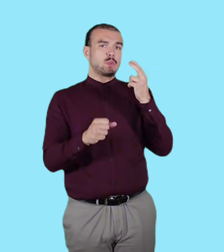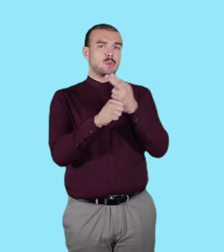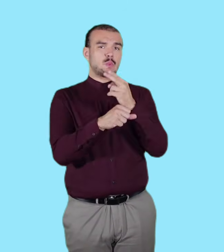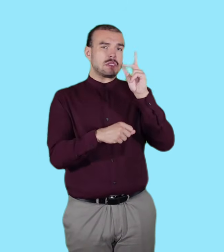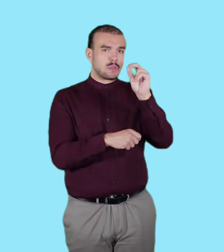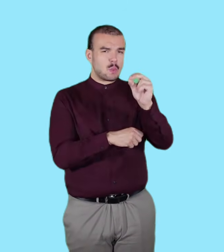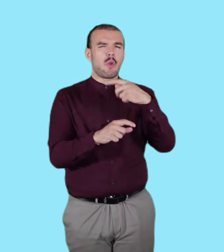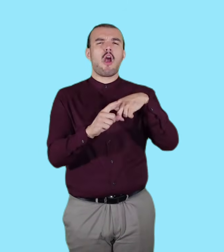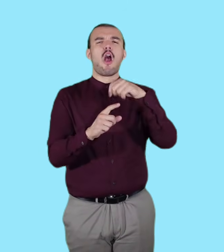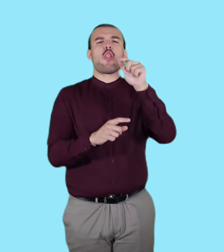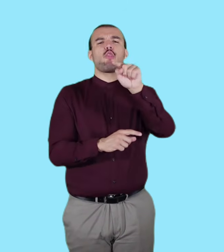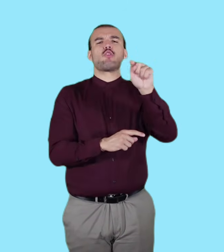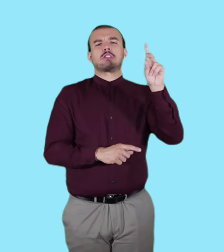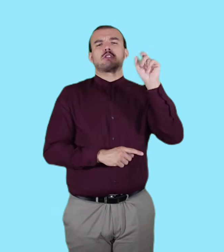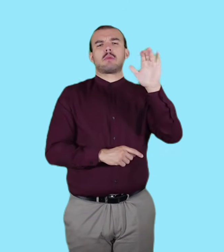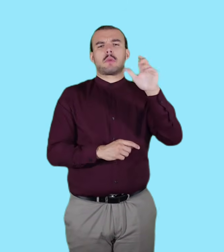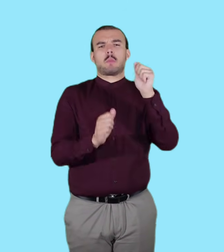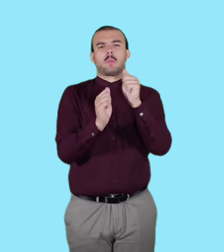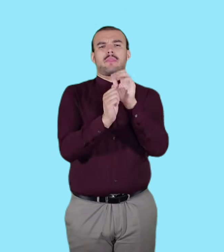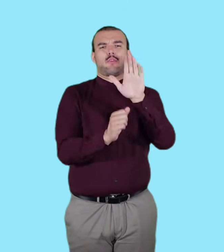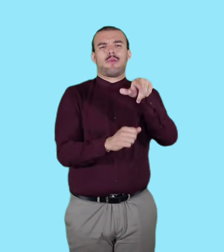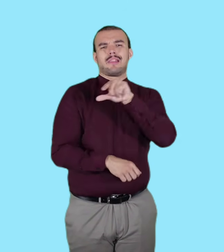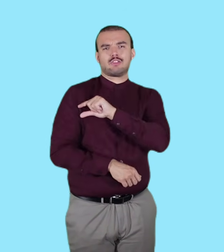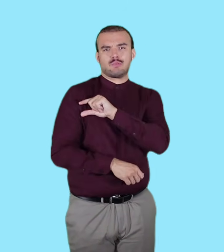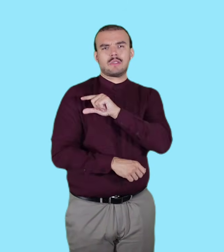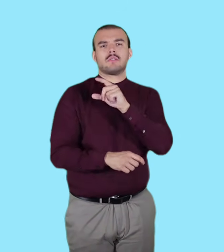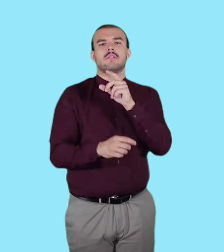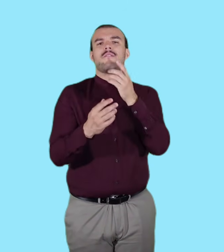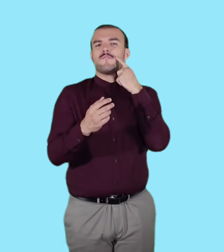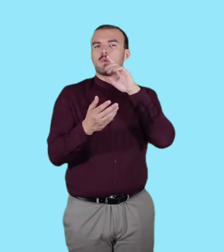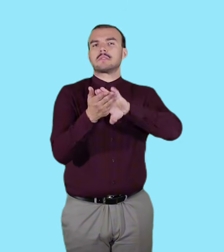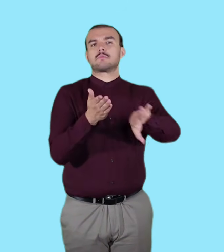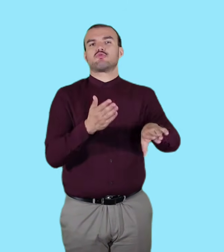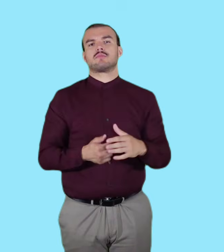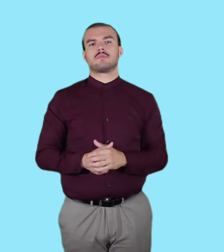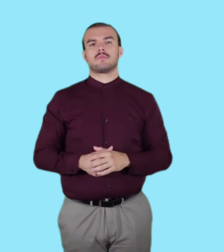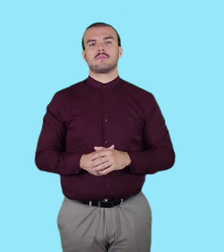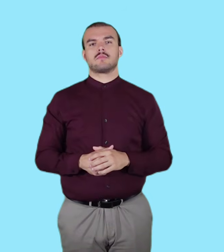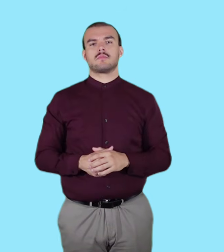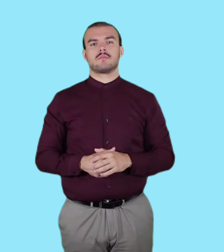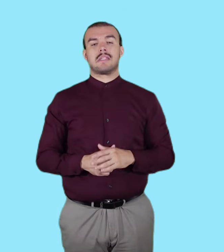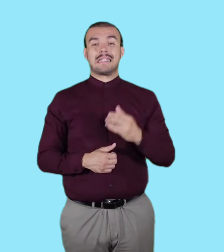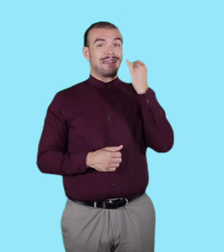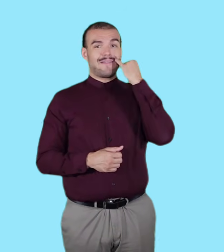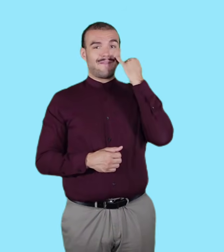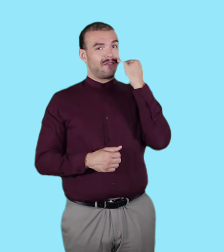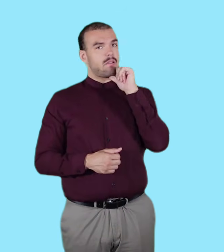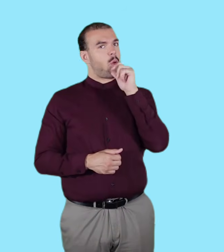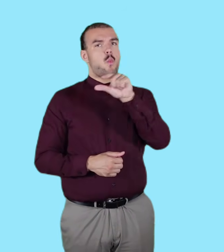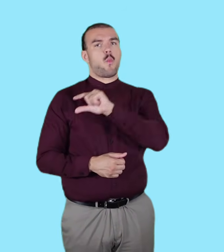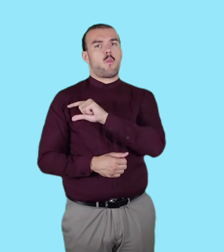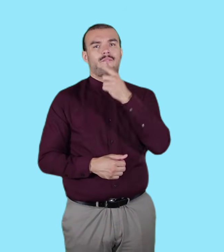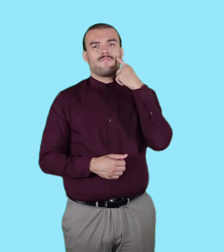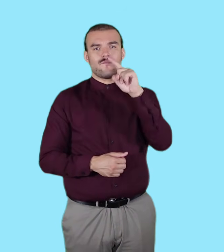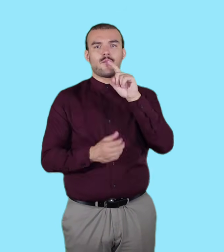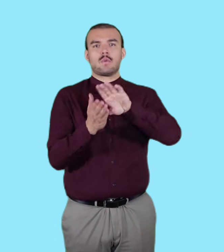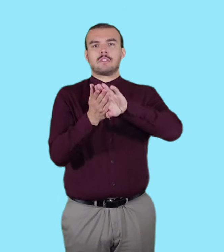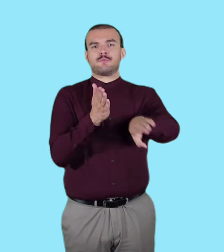or other documentation of their eligibility for exemption. If you do not qualify for an exemption,